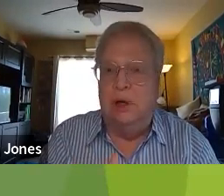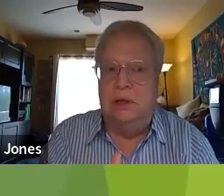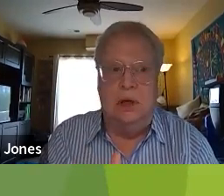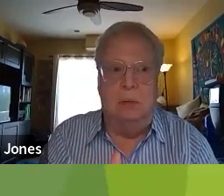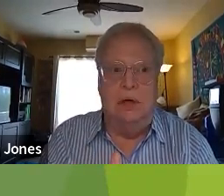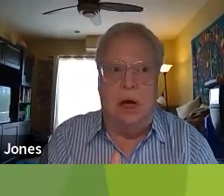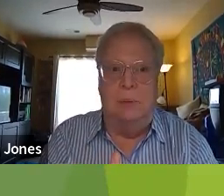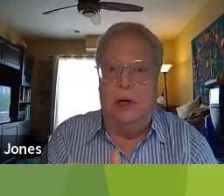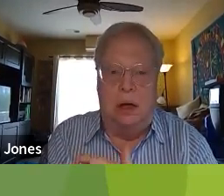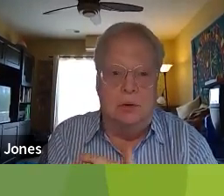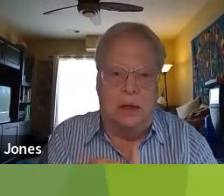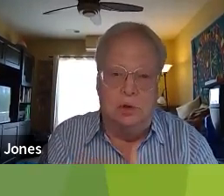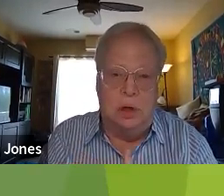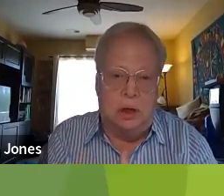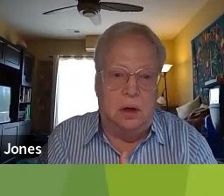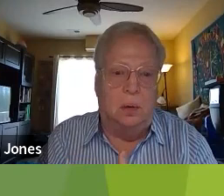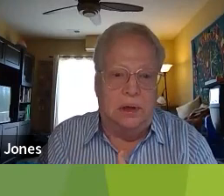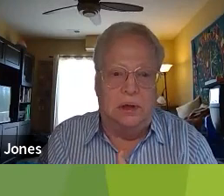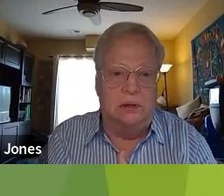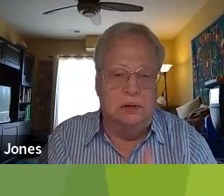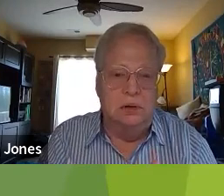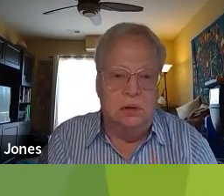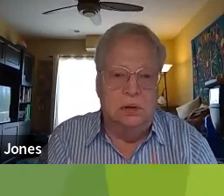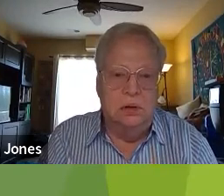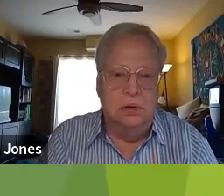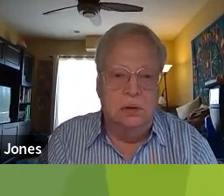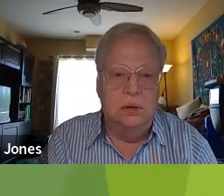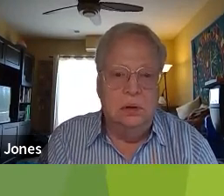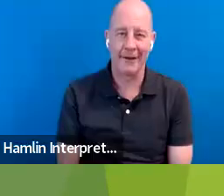I mean, I do not know what it is.